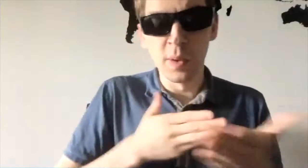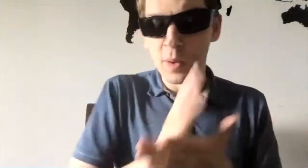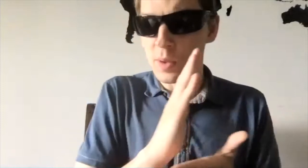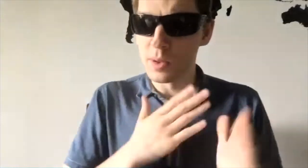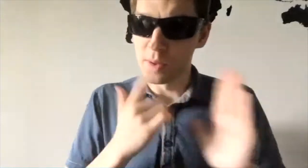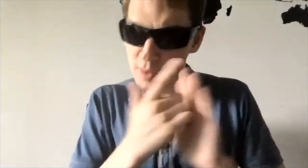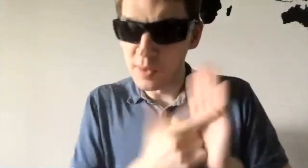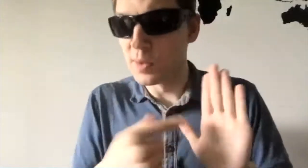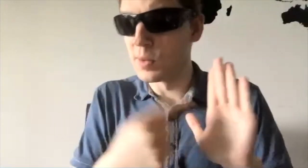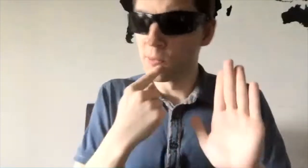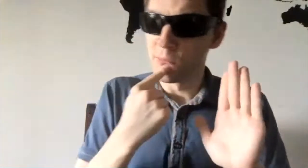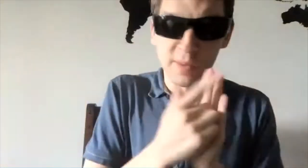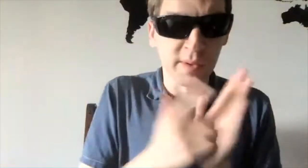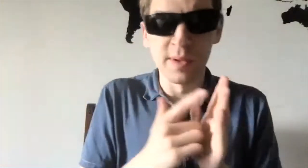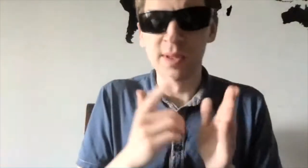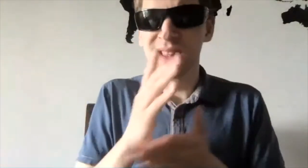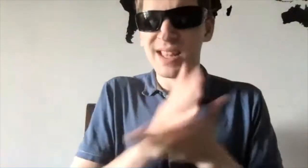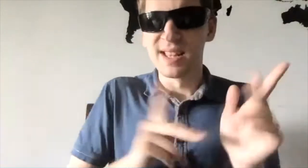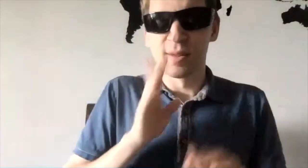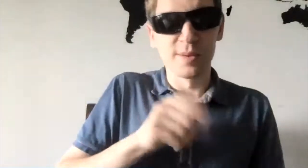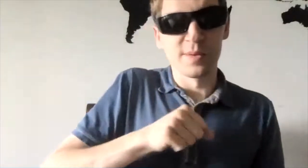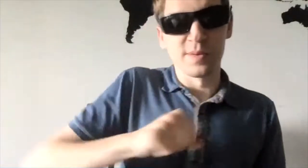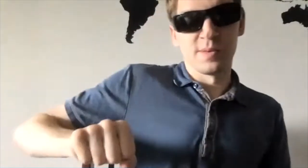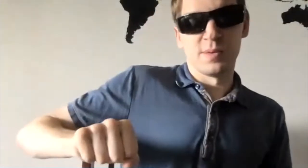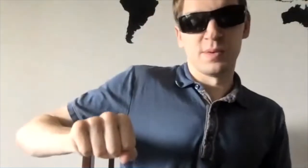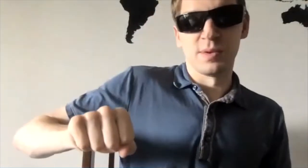the rights that they have and that's what they need and they need it now and that's it.